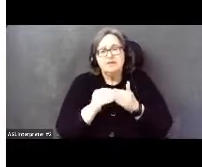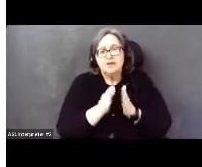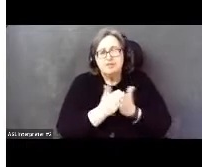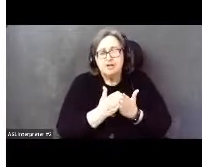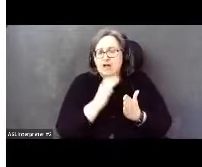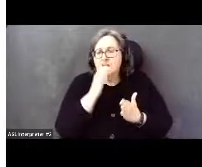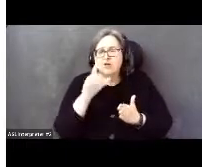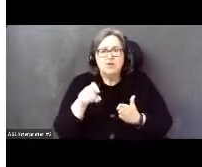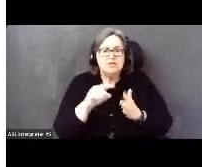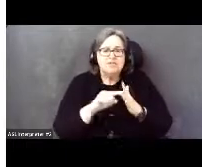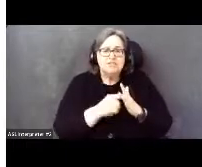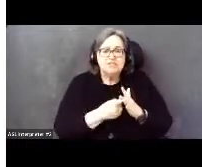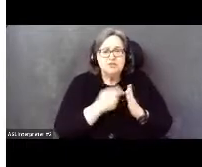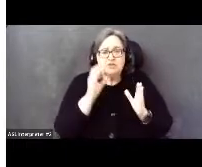to start a search. I have a lot of